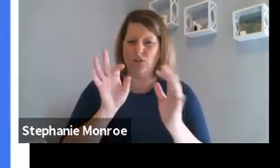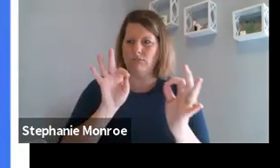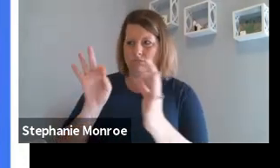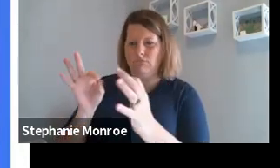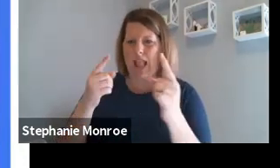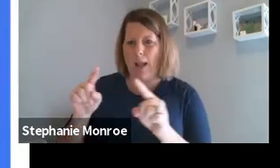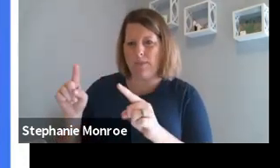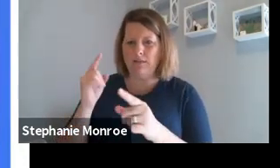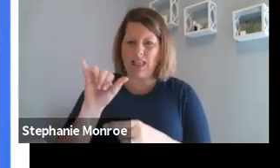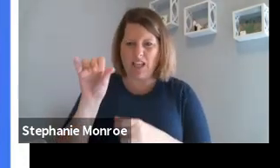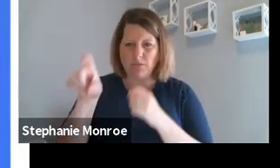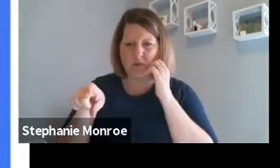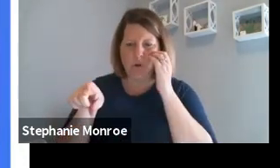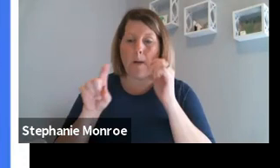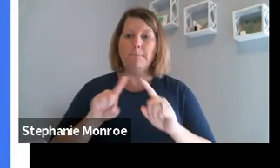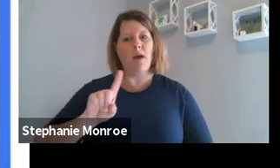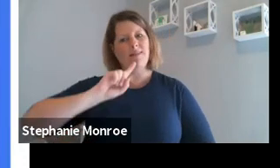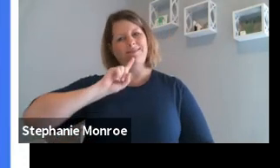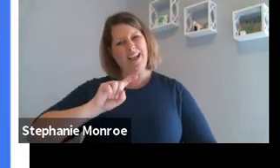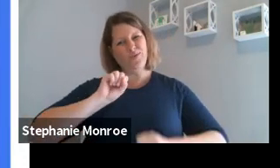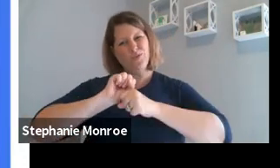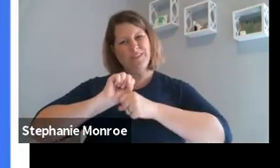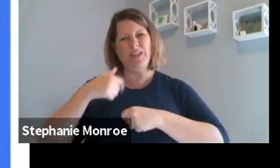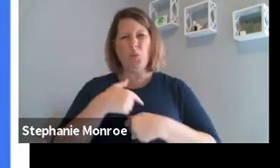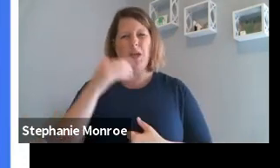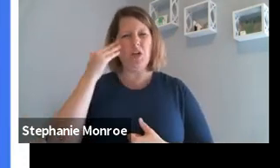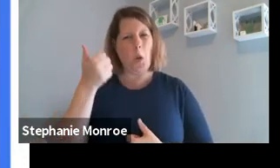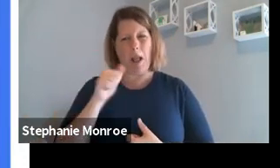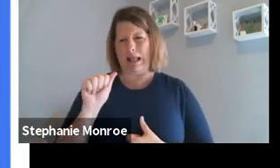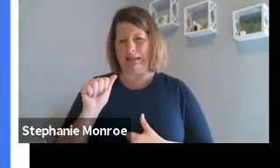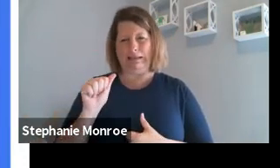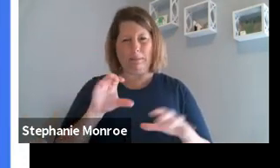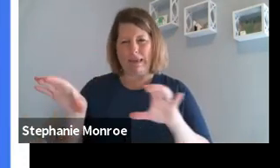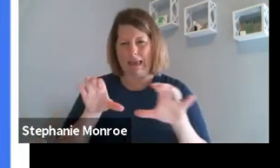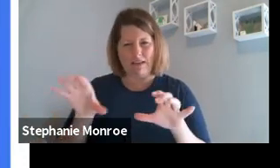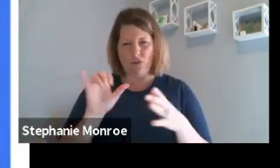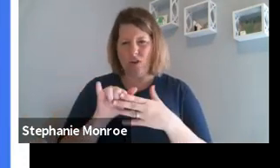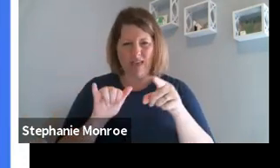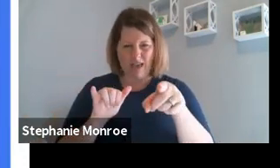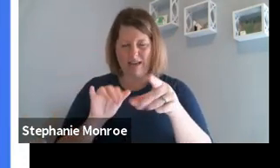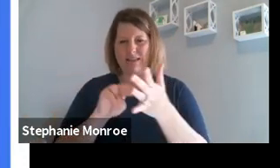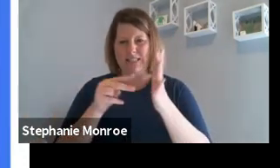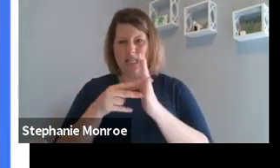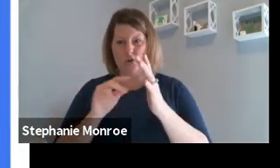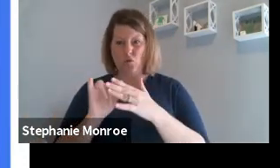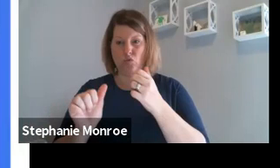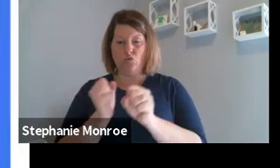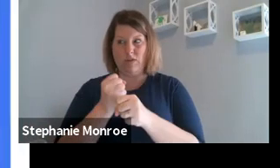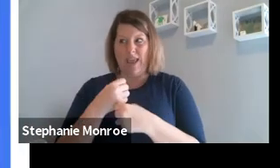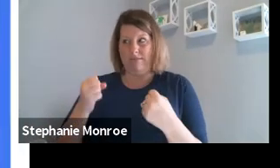But in actuality, we know that any activity, any behavior that is intended to create fear,